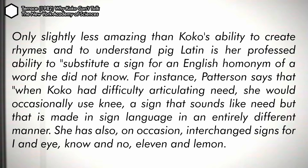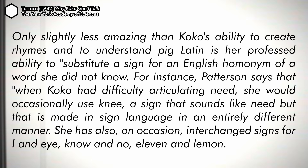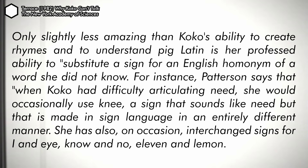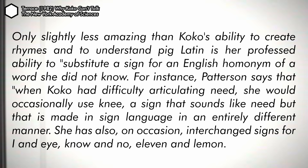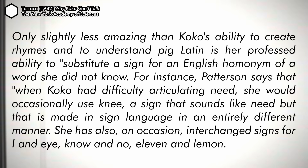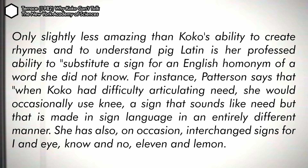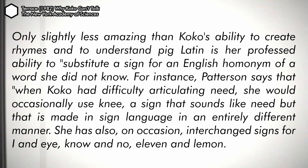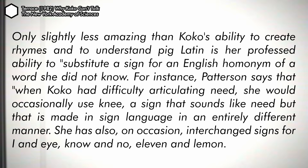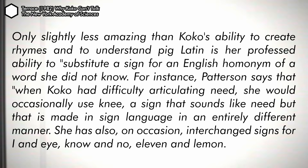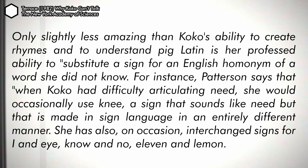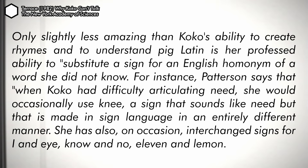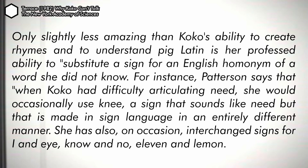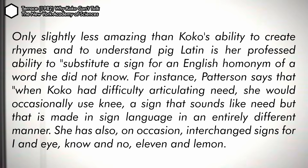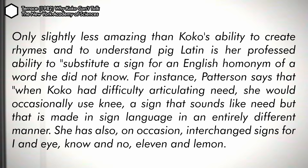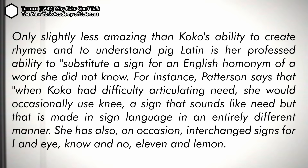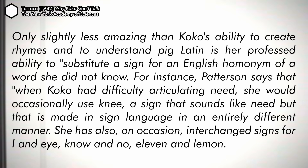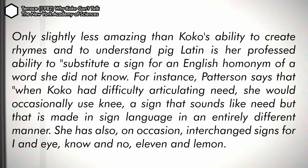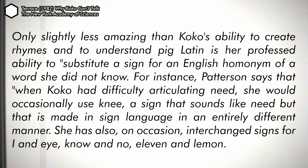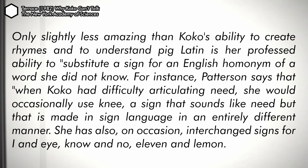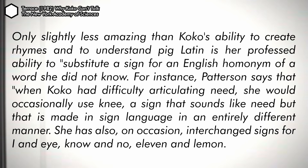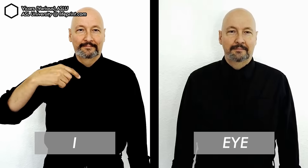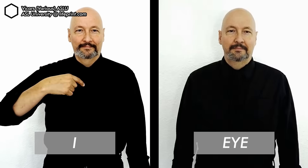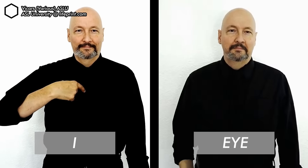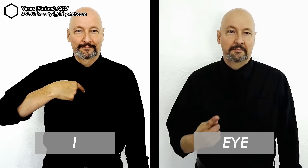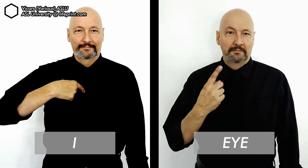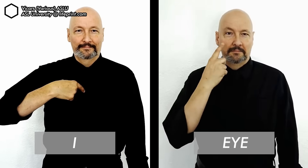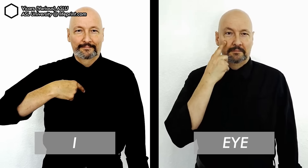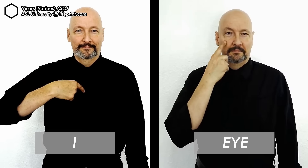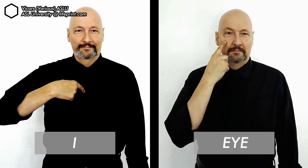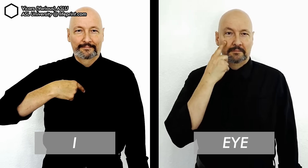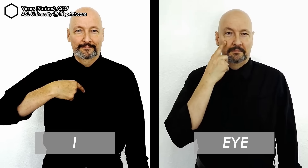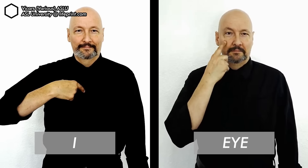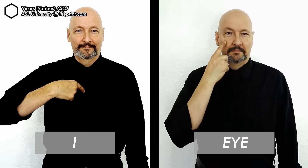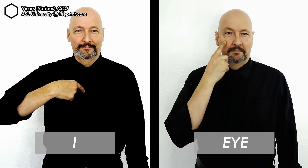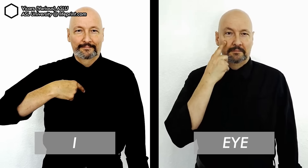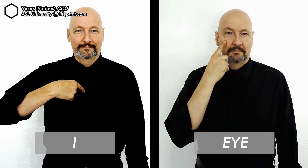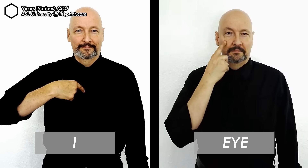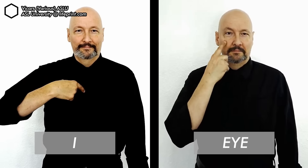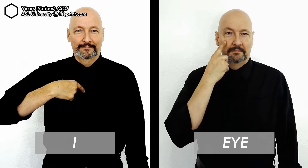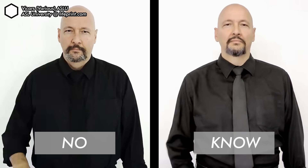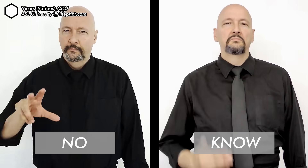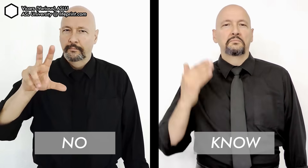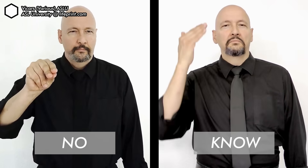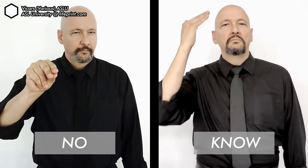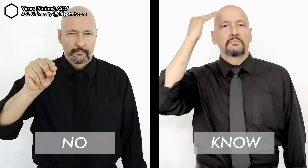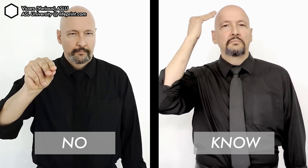These are mistakes a person learning spoken English might make, but here are the American signs for I and eye; know, no;